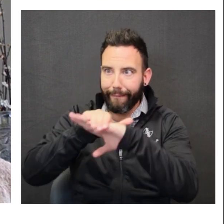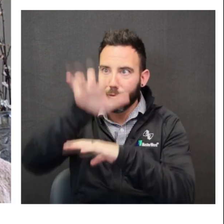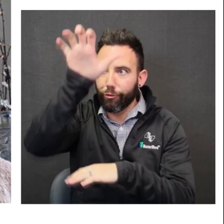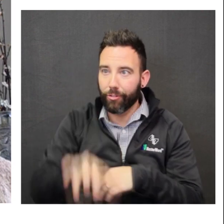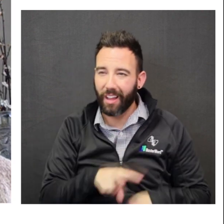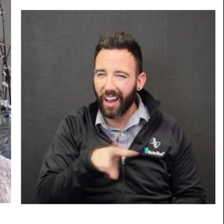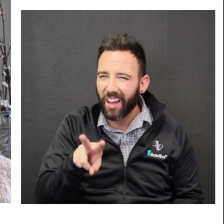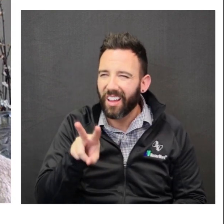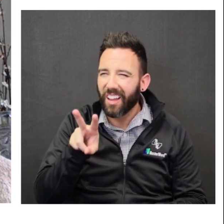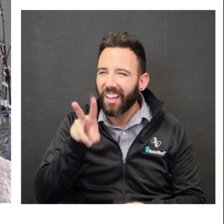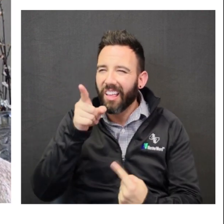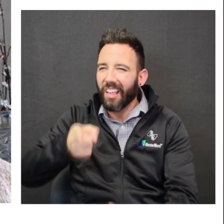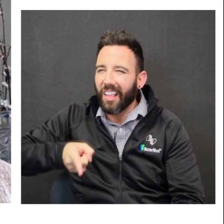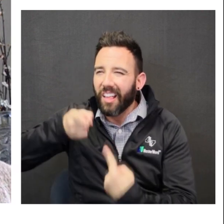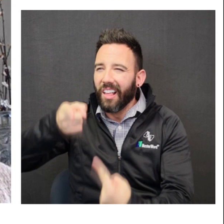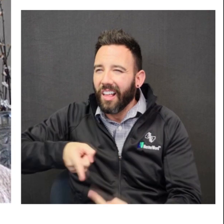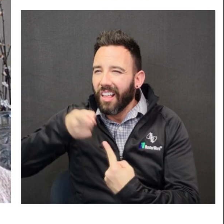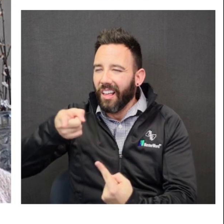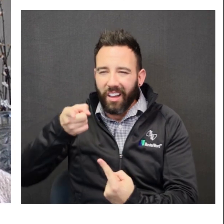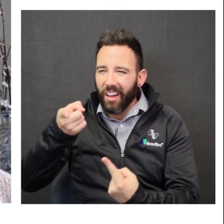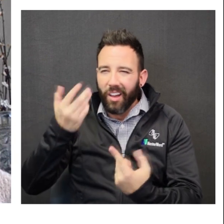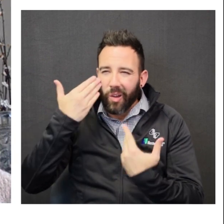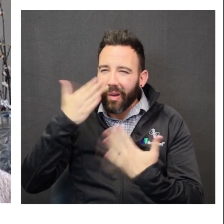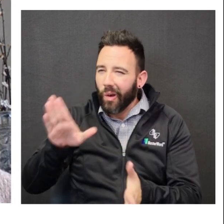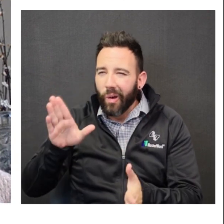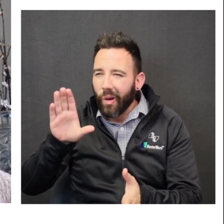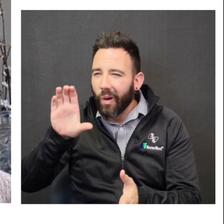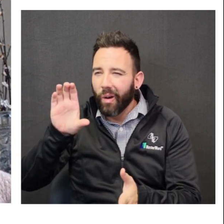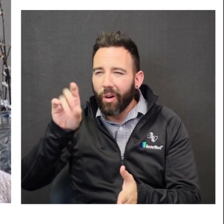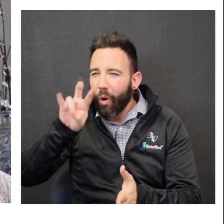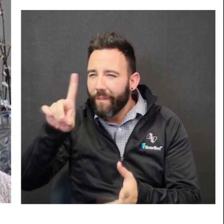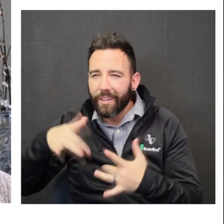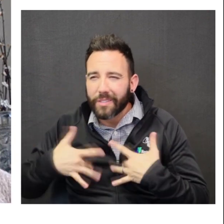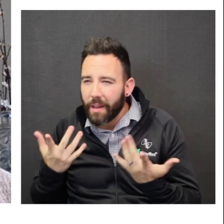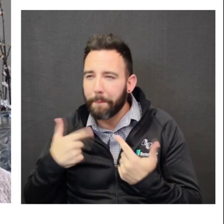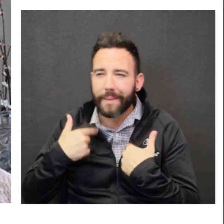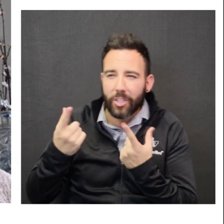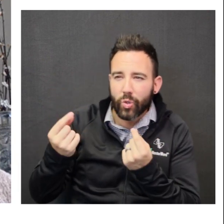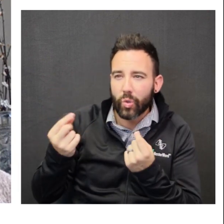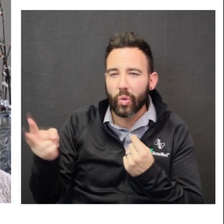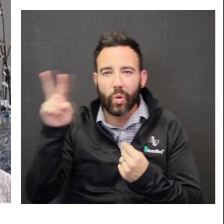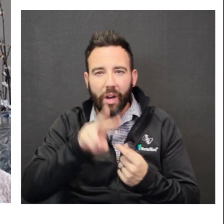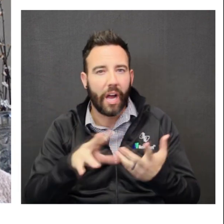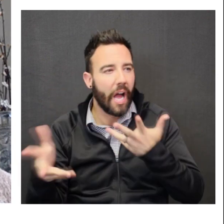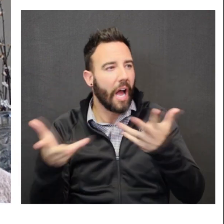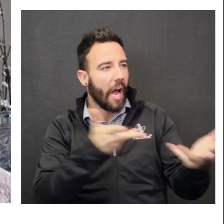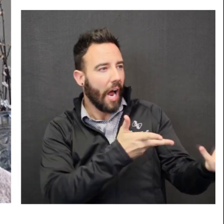So, that information is getting filtered through multiple layers and through other outlets. And then it becomes much harder to know